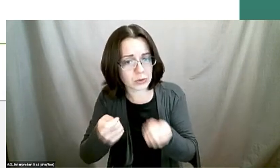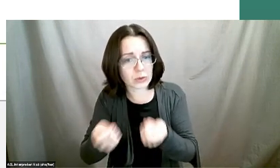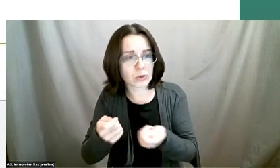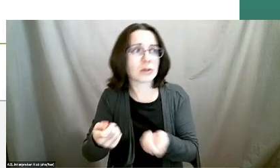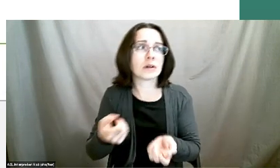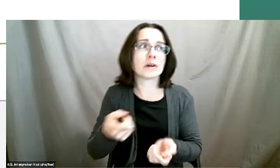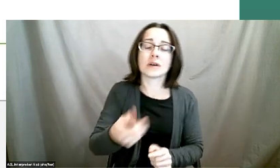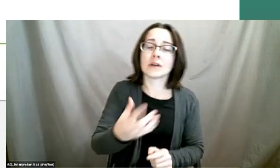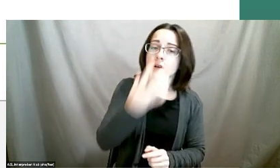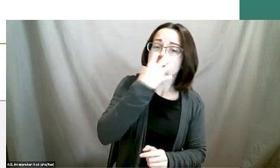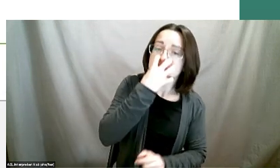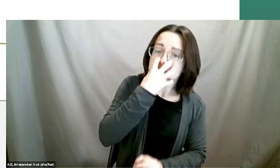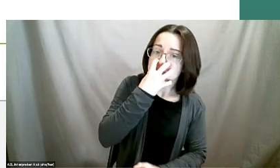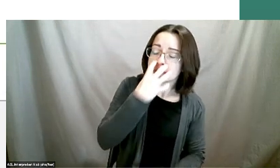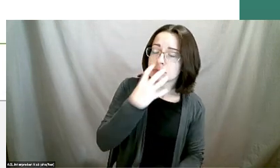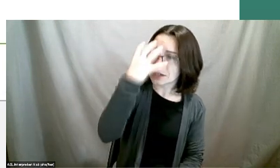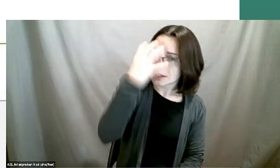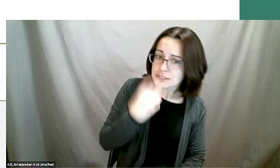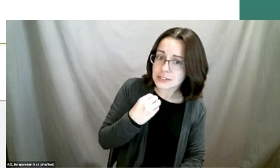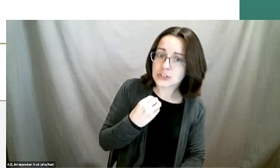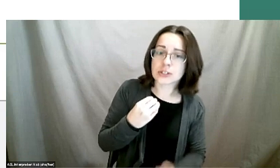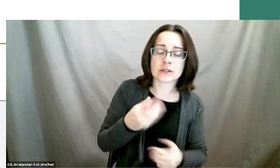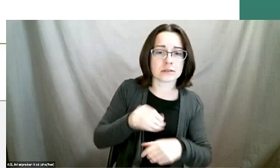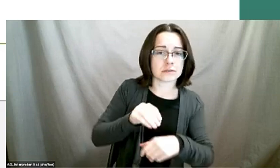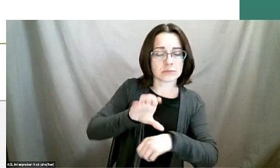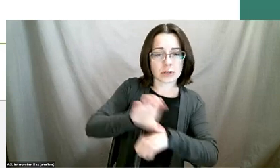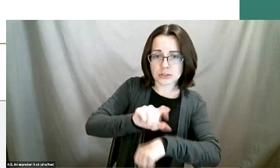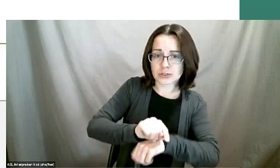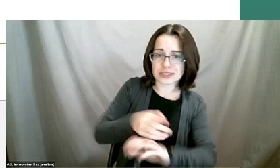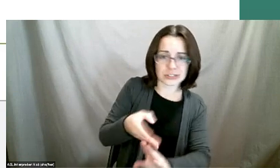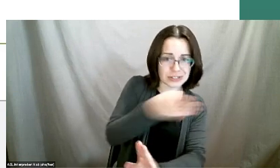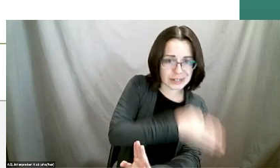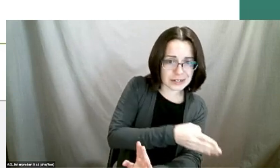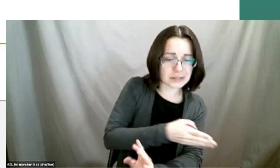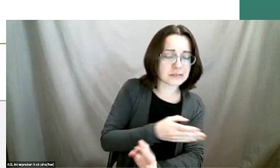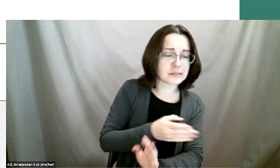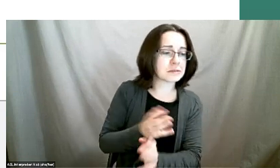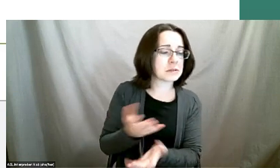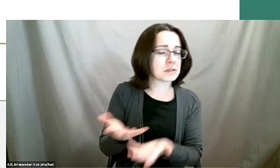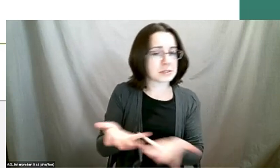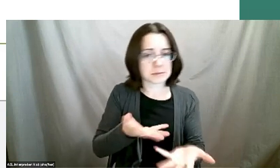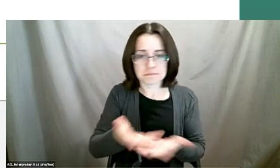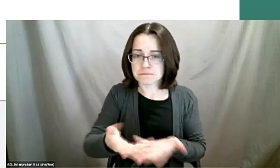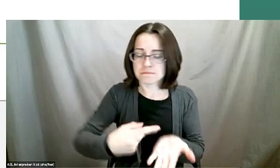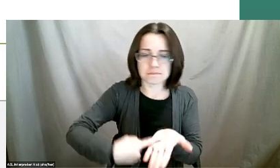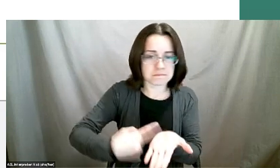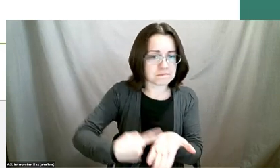doing a consultation in advance. Talk about the fact that what's a vaginal delivery